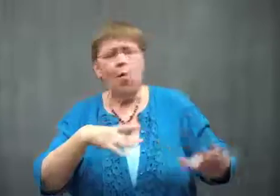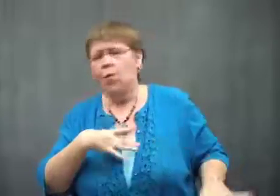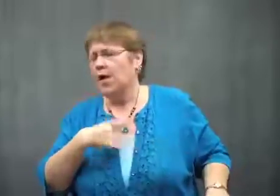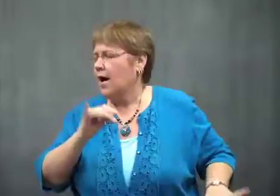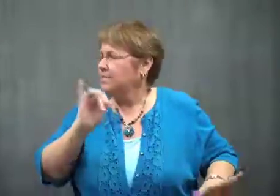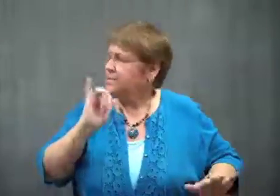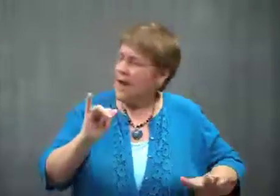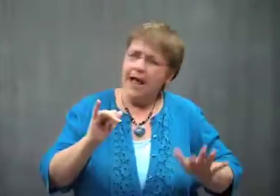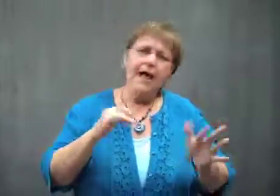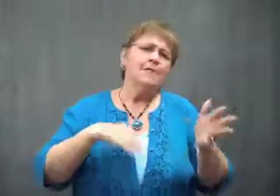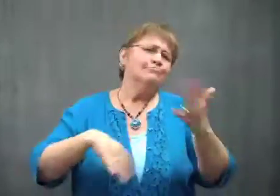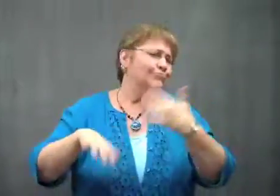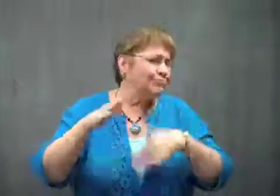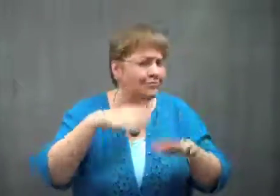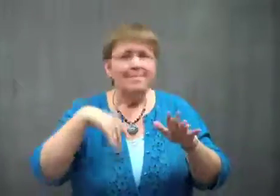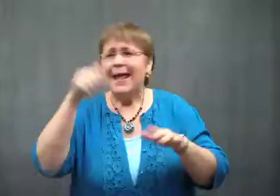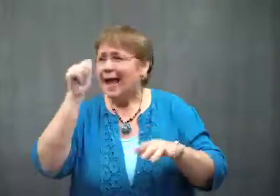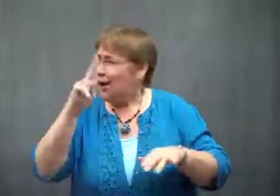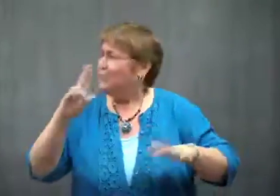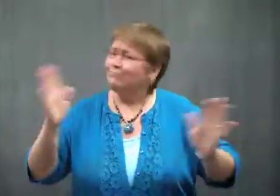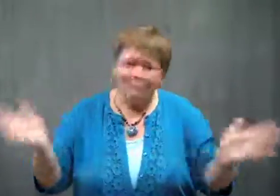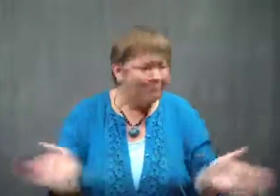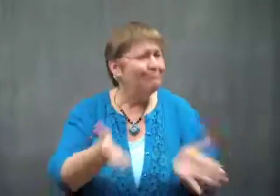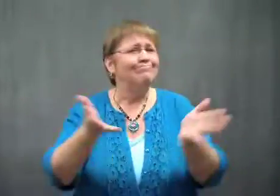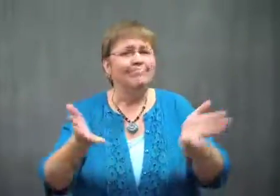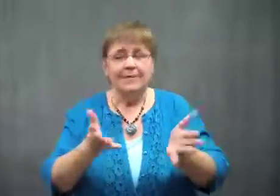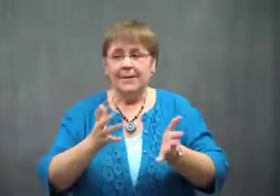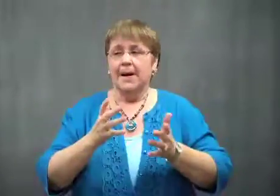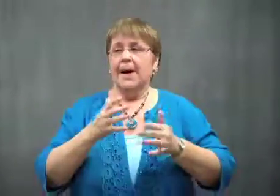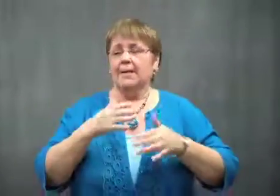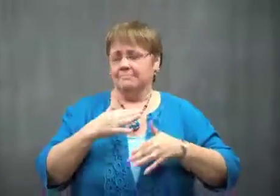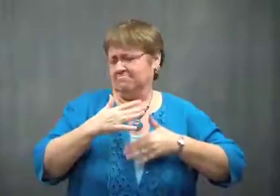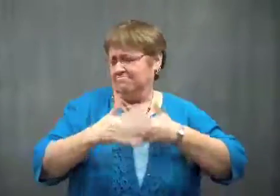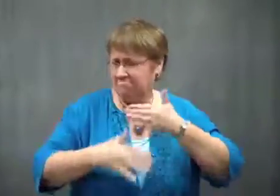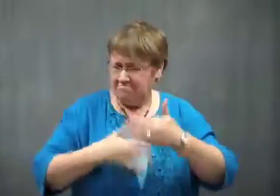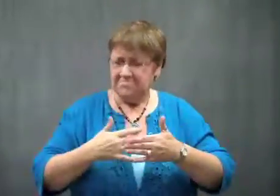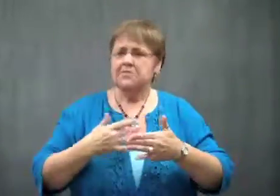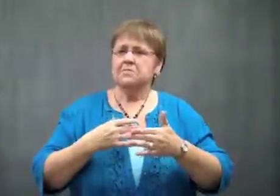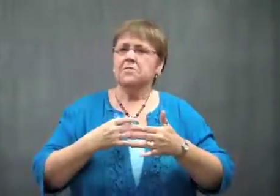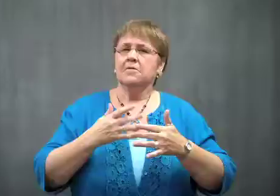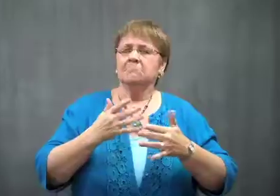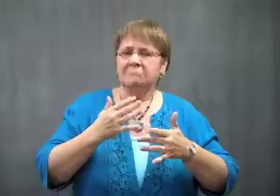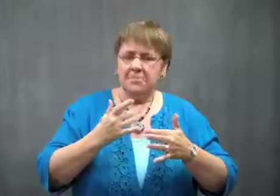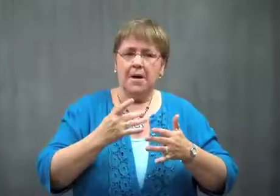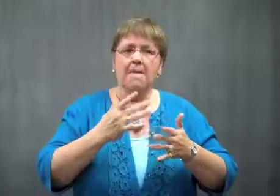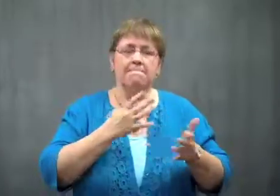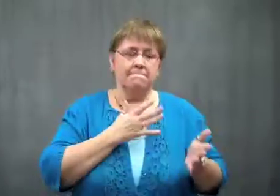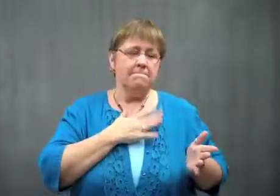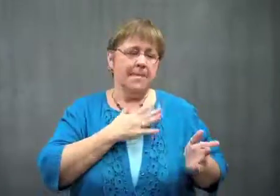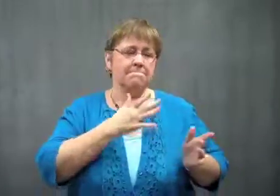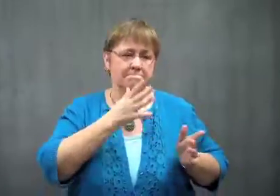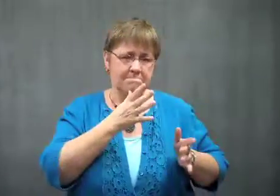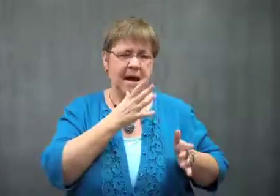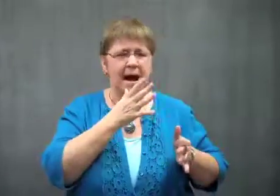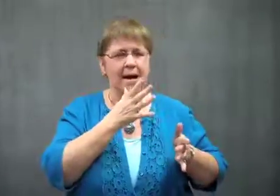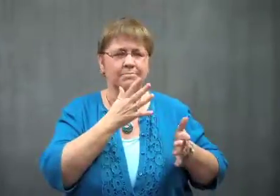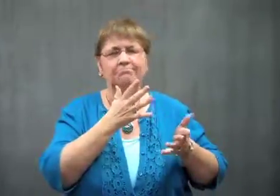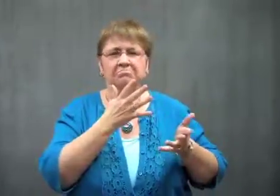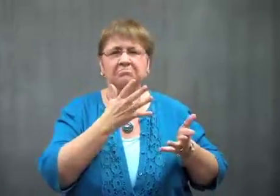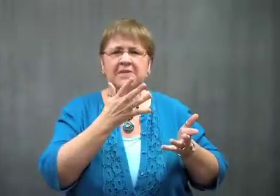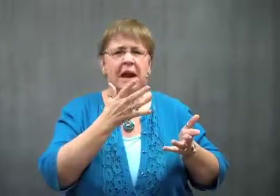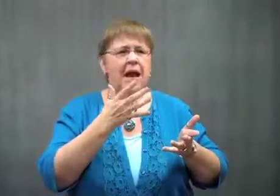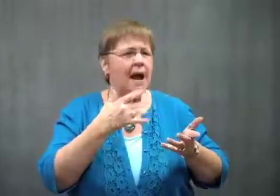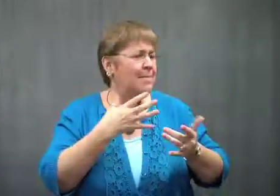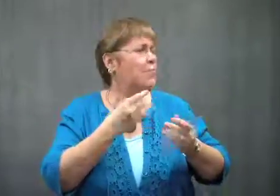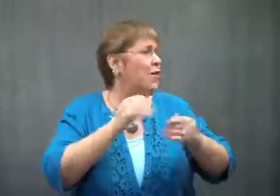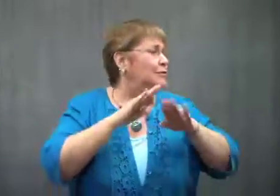We really liked it, and my aunt and uncle were very hospitable.